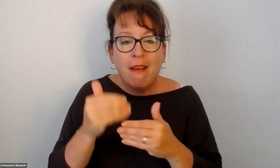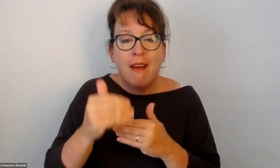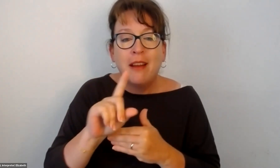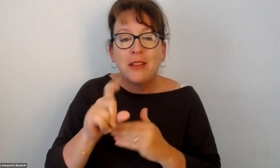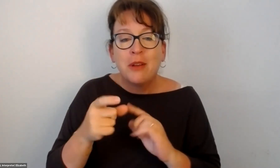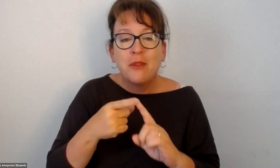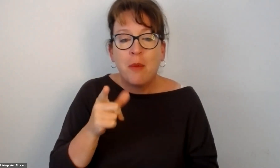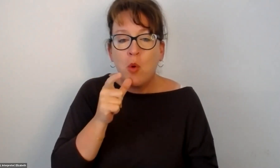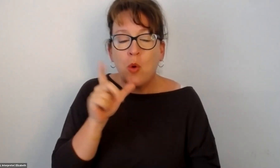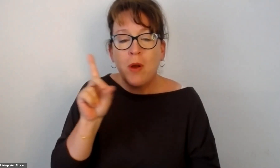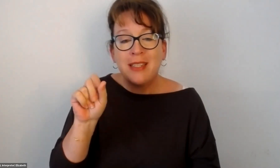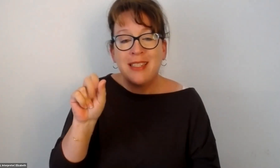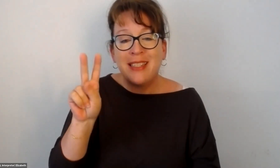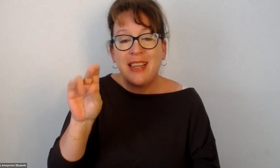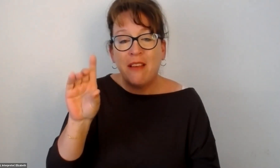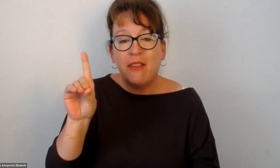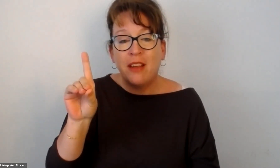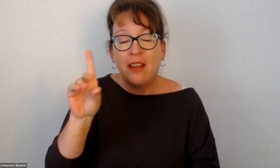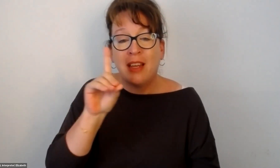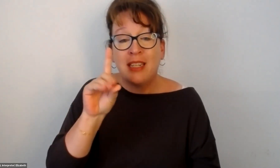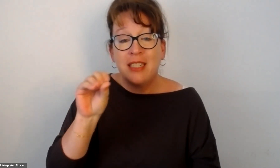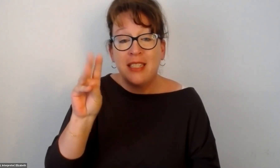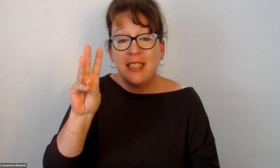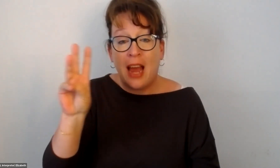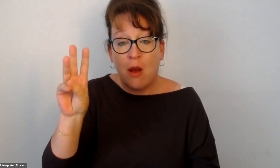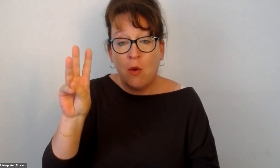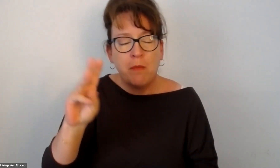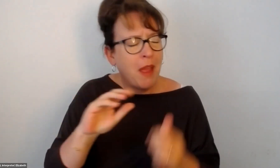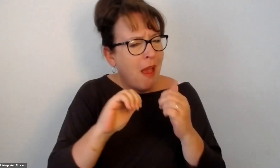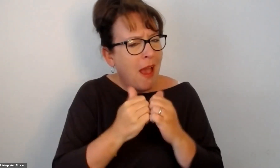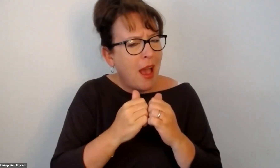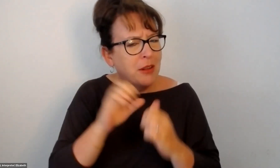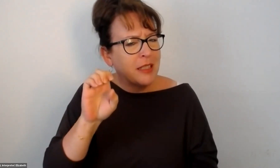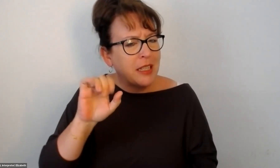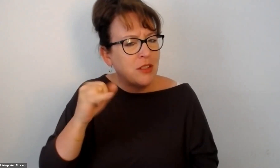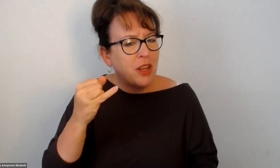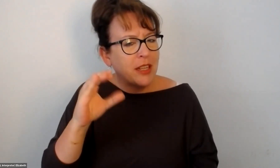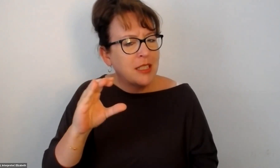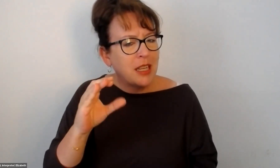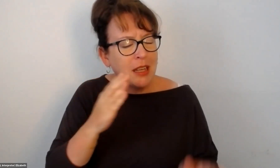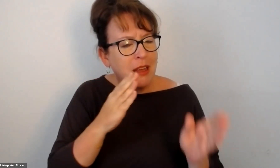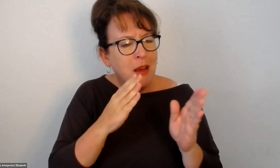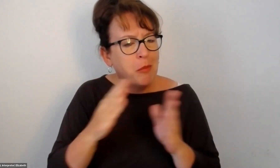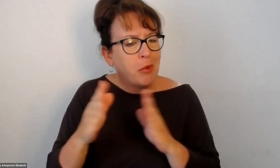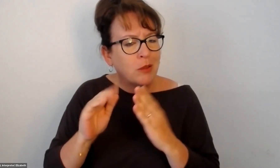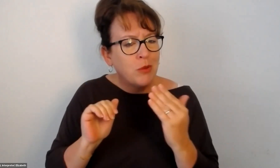Thanks for joining us. Next slide, please. We are very much excited to share